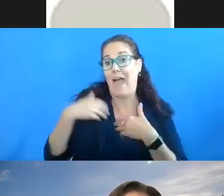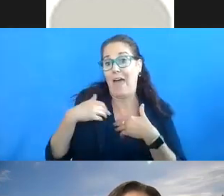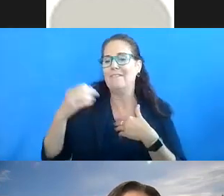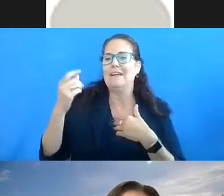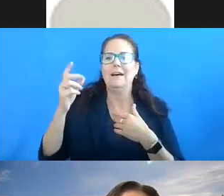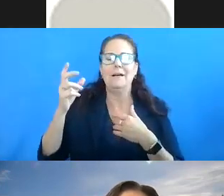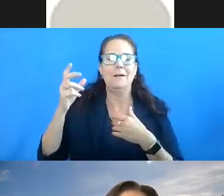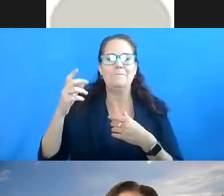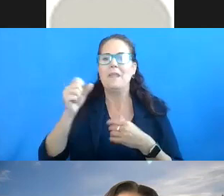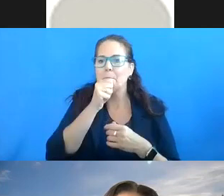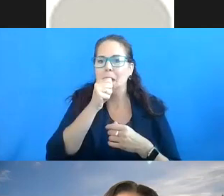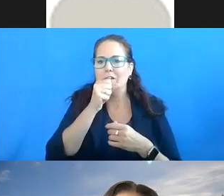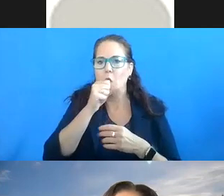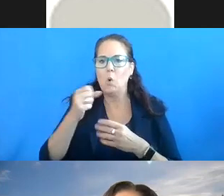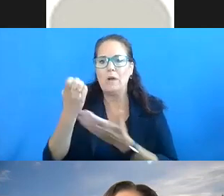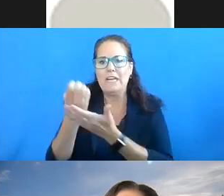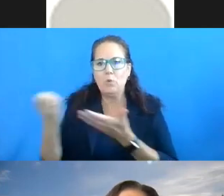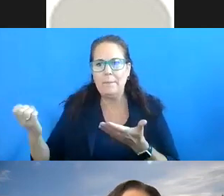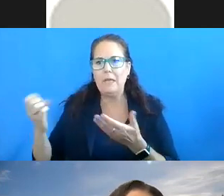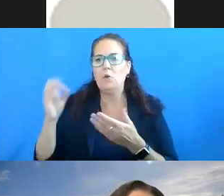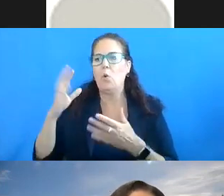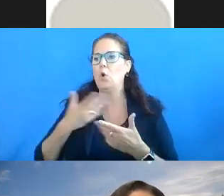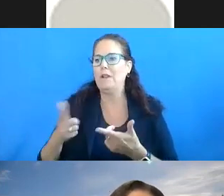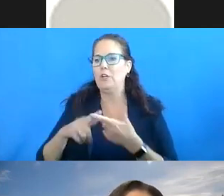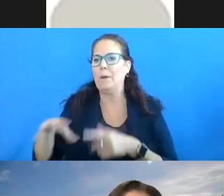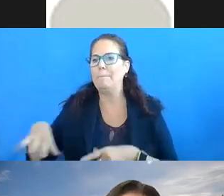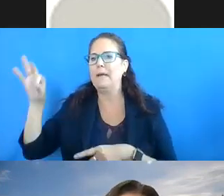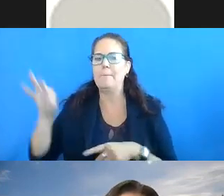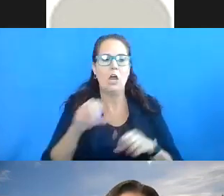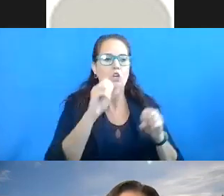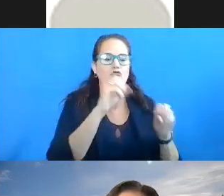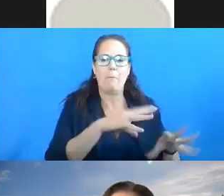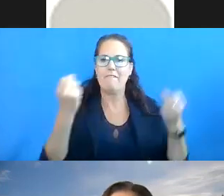are willing to lend you, or if they are willing to pickup and drop-off elders, or they might be